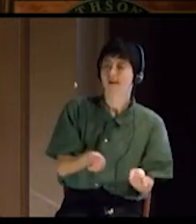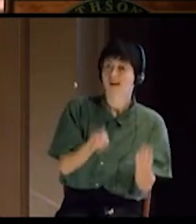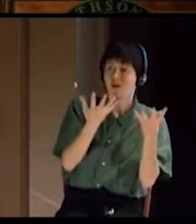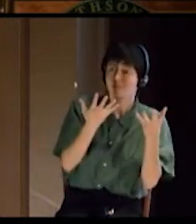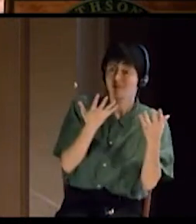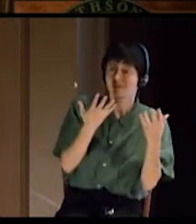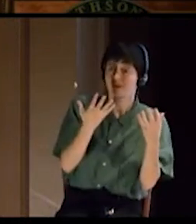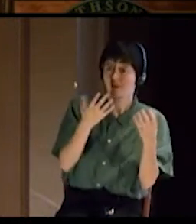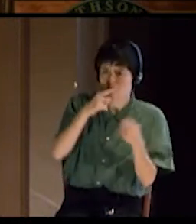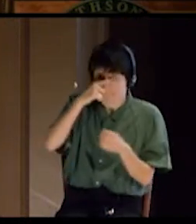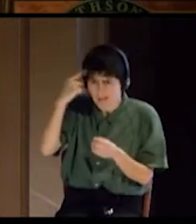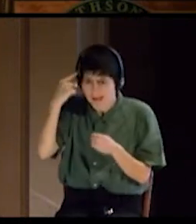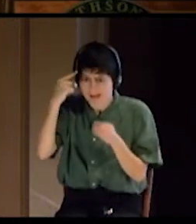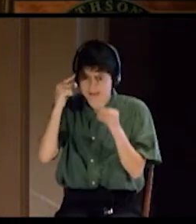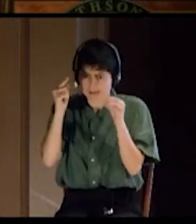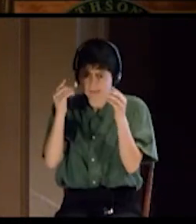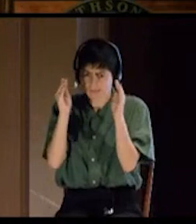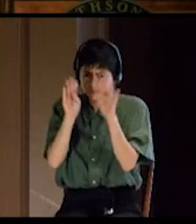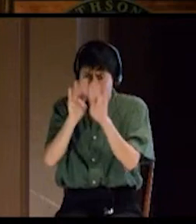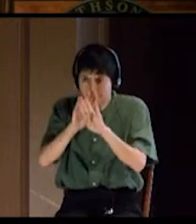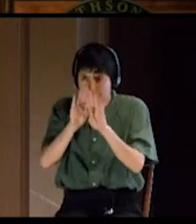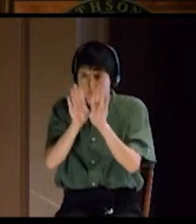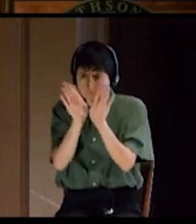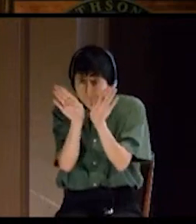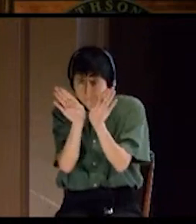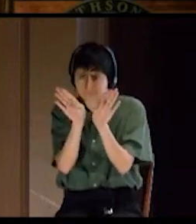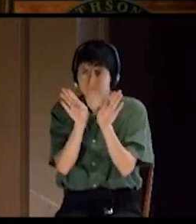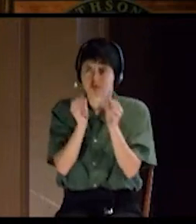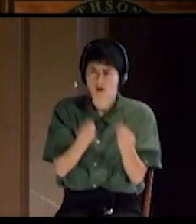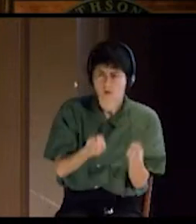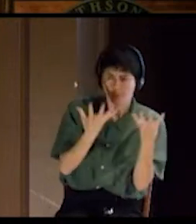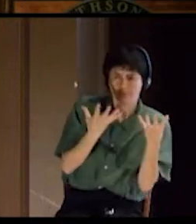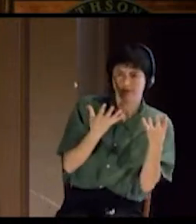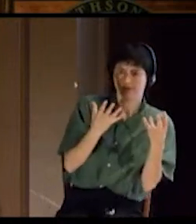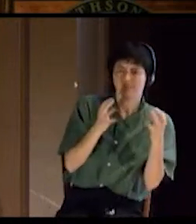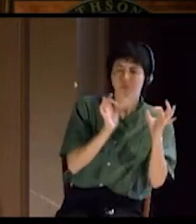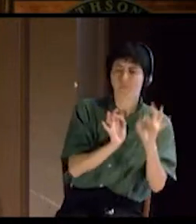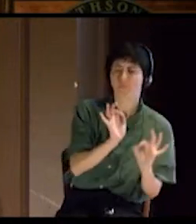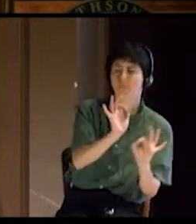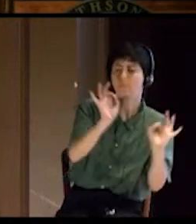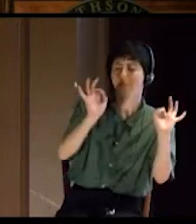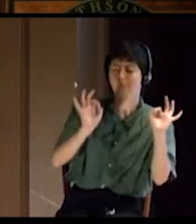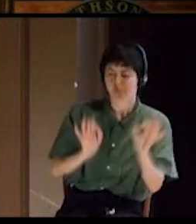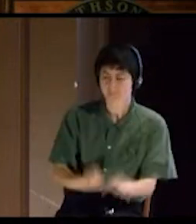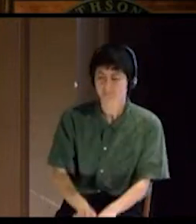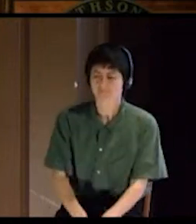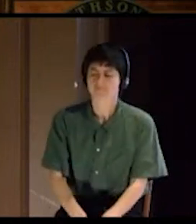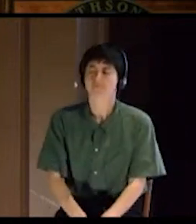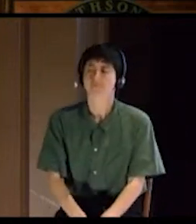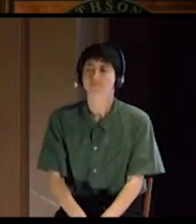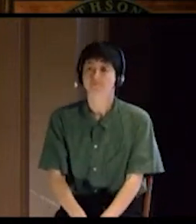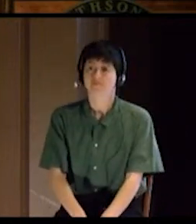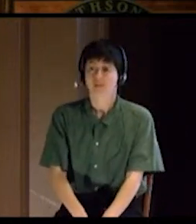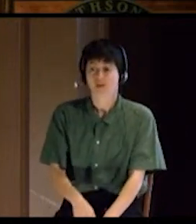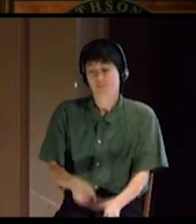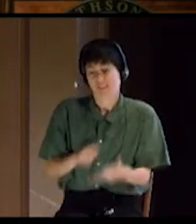who have increased their northward range in response to current climate change, or they can die.